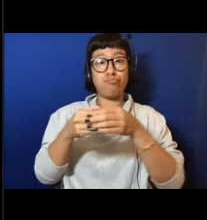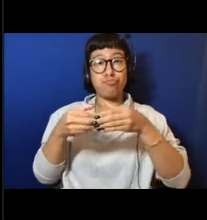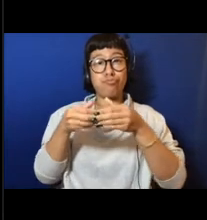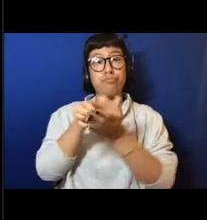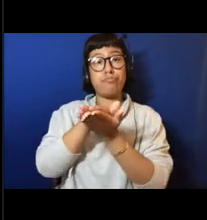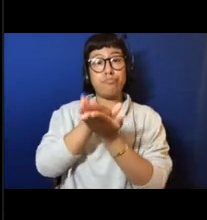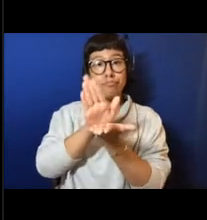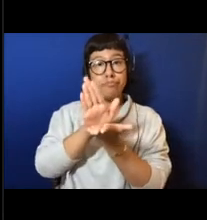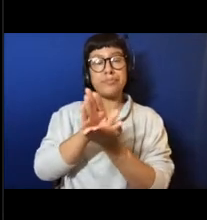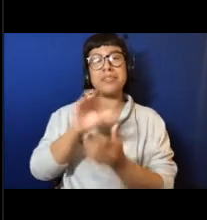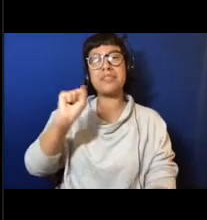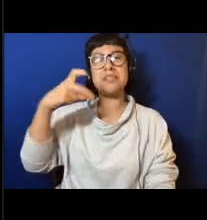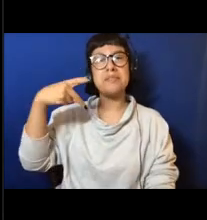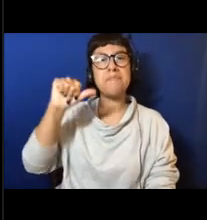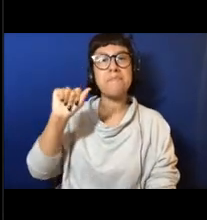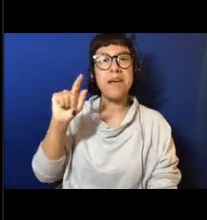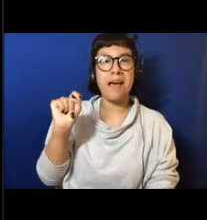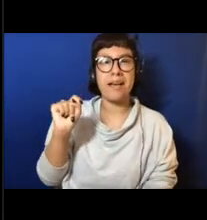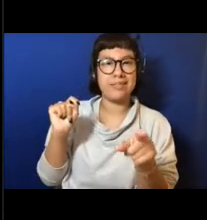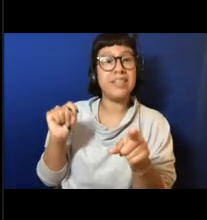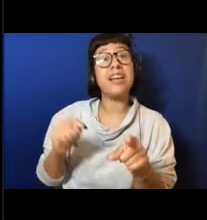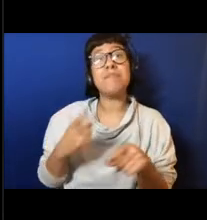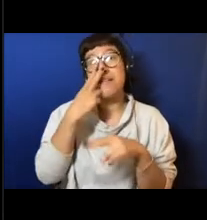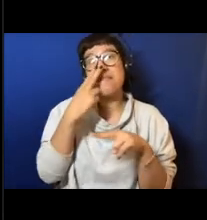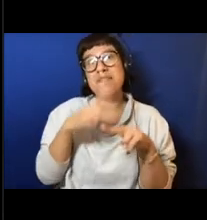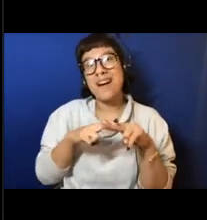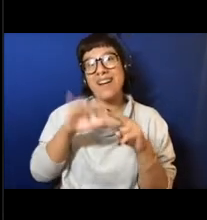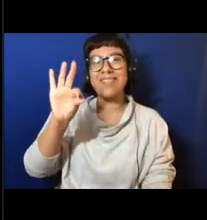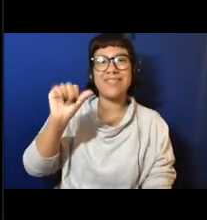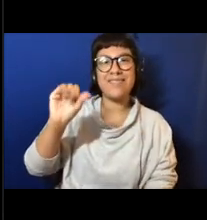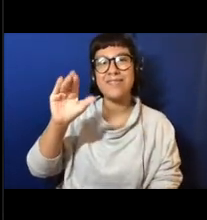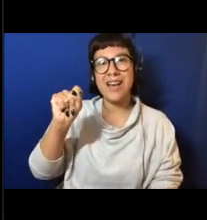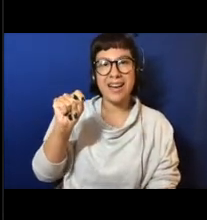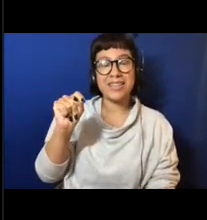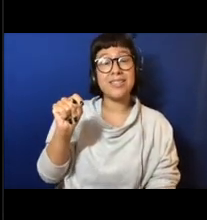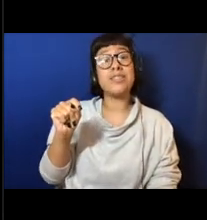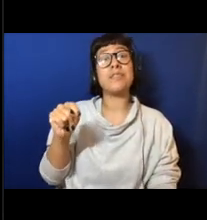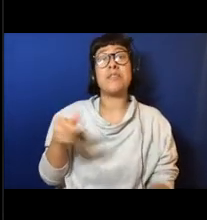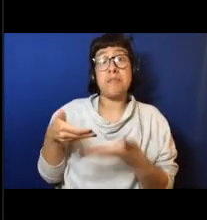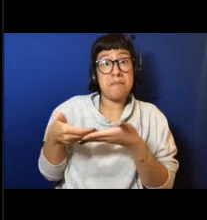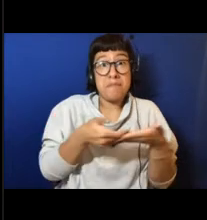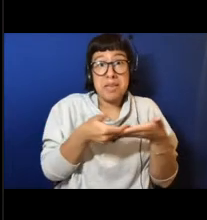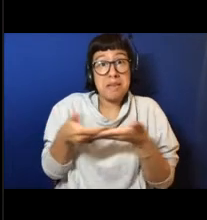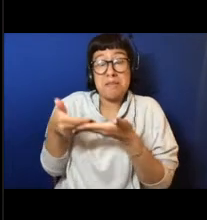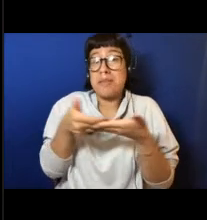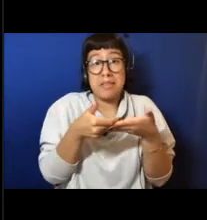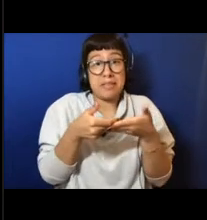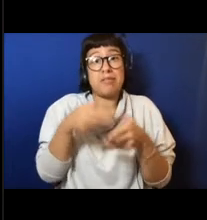This is one of my favorite fun fact about oysters, is that oyster babies at this stage are called spat.